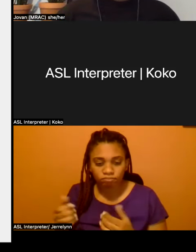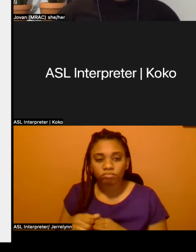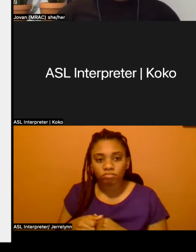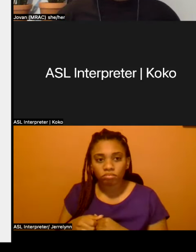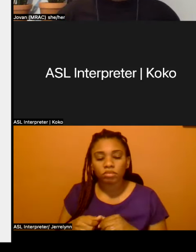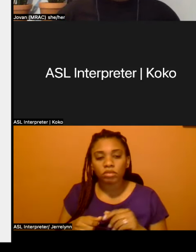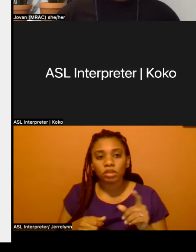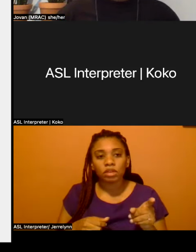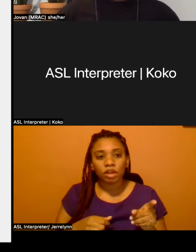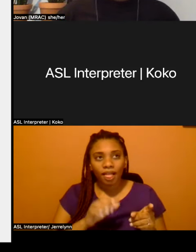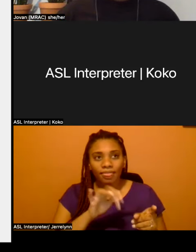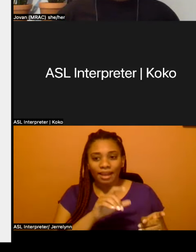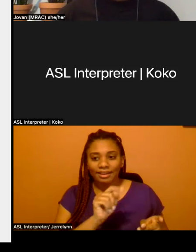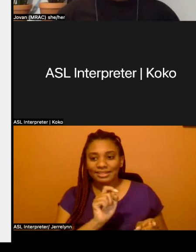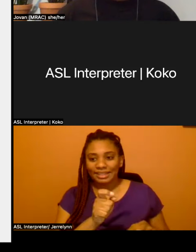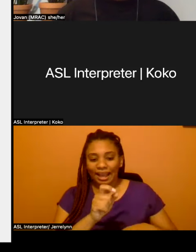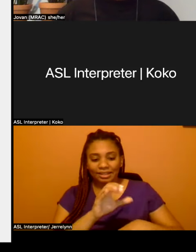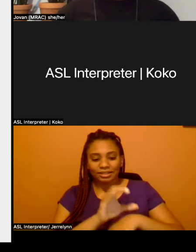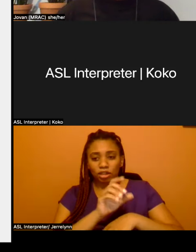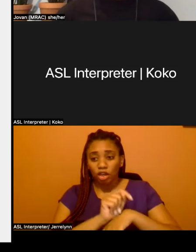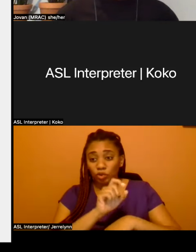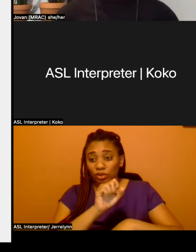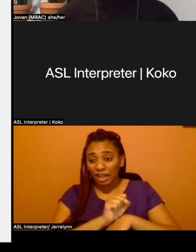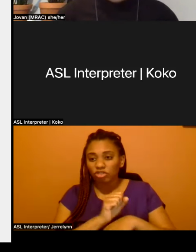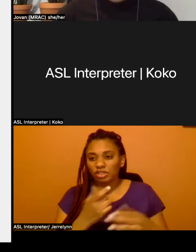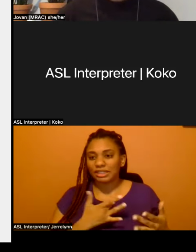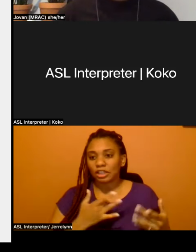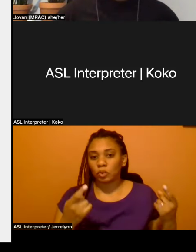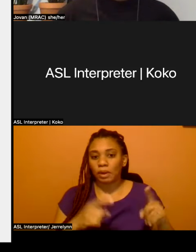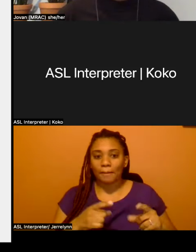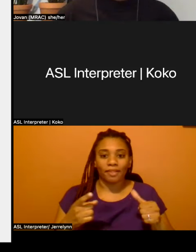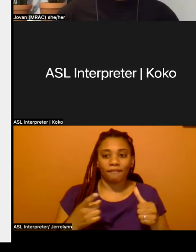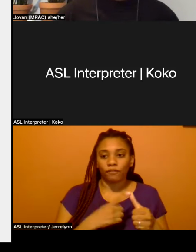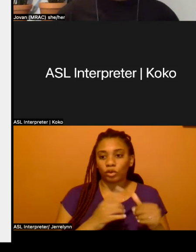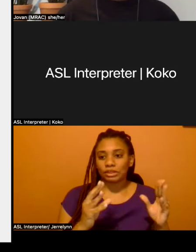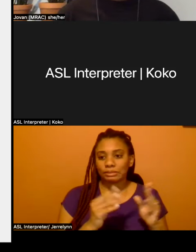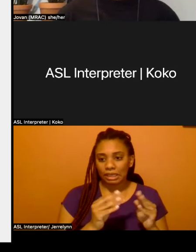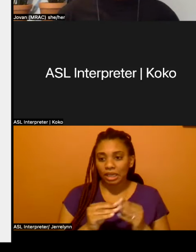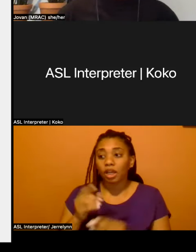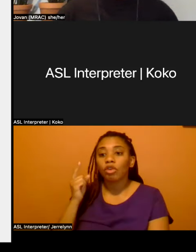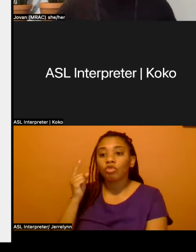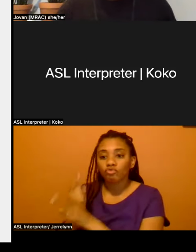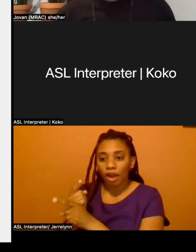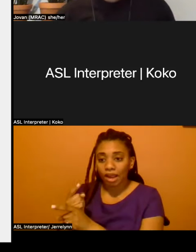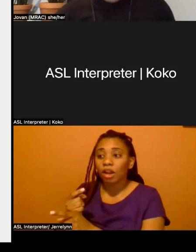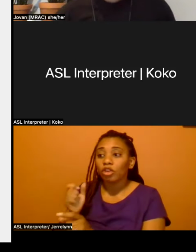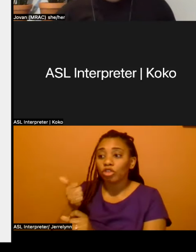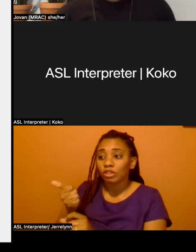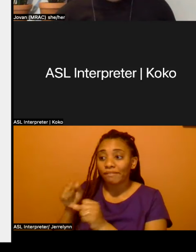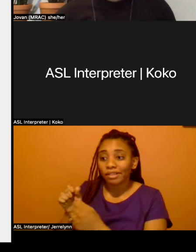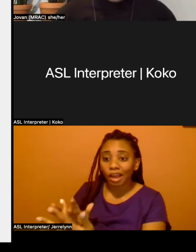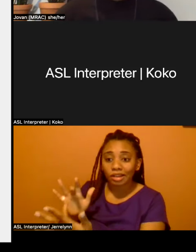happens on the very first session. Correct, and then you will have access to that person, or another person of your choosing